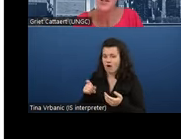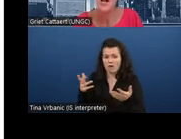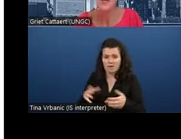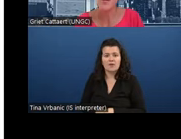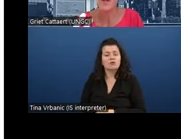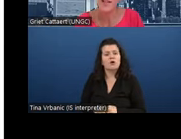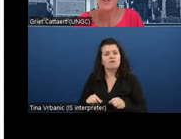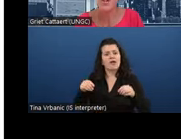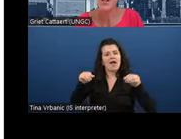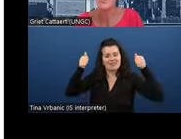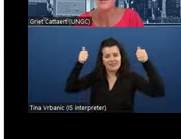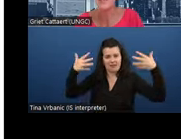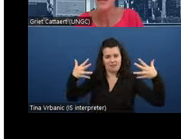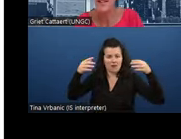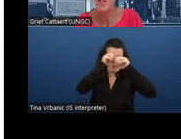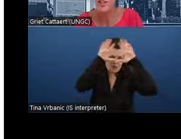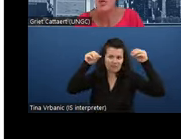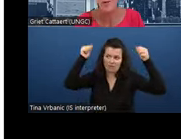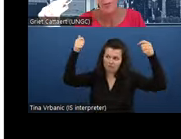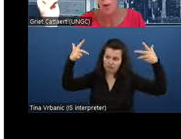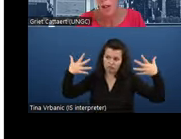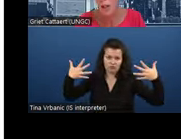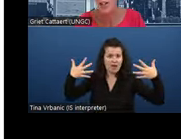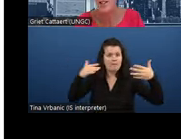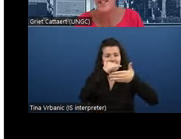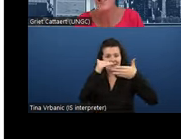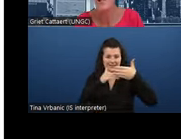principles, but from next year on it will be mandatory to report on our 10 principles